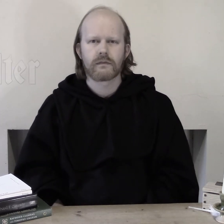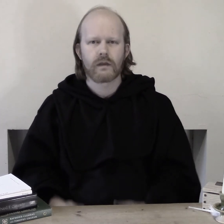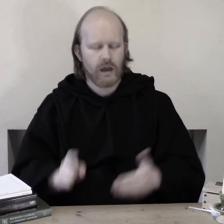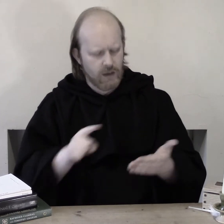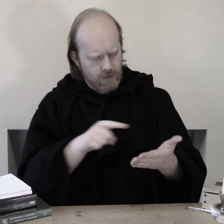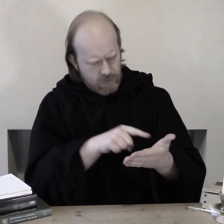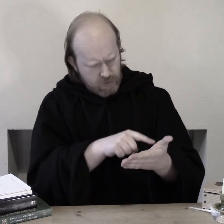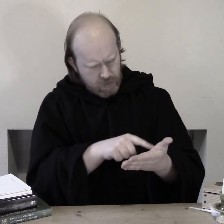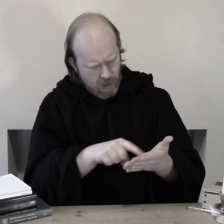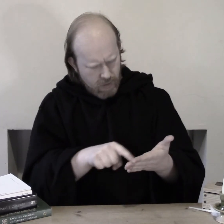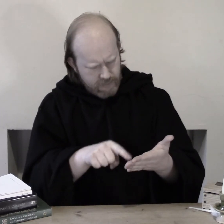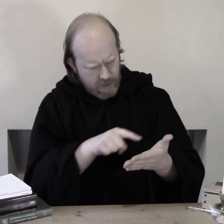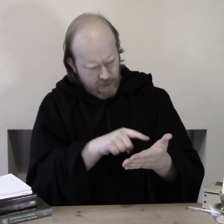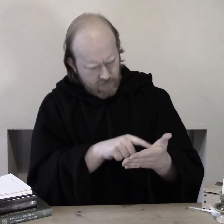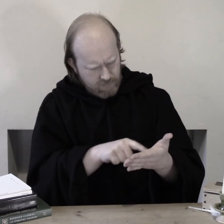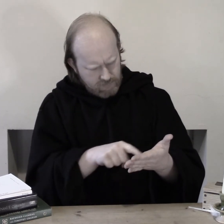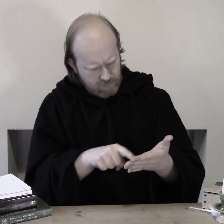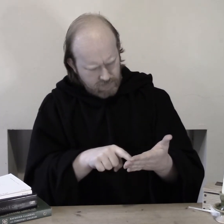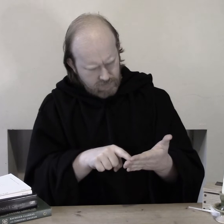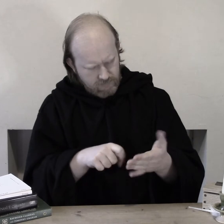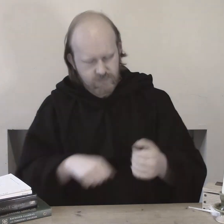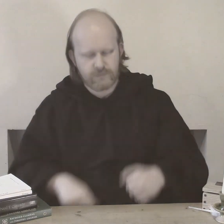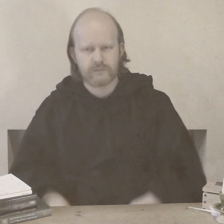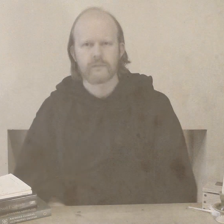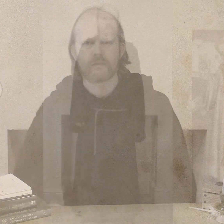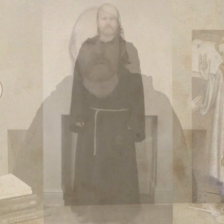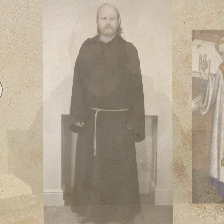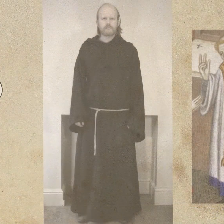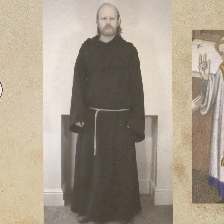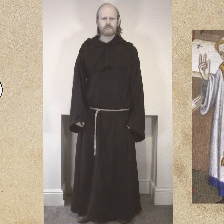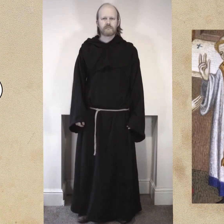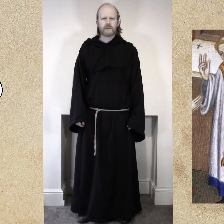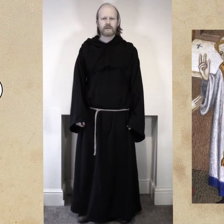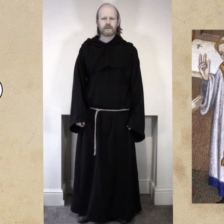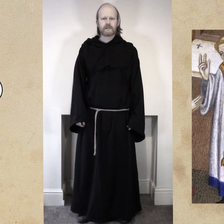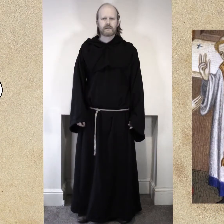the signs for the different vestments are relatively straight forwards,